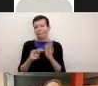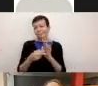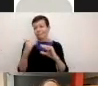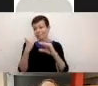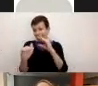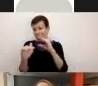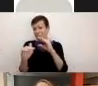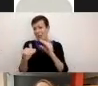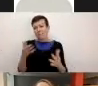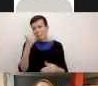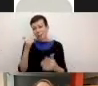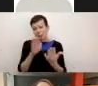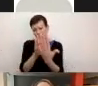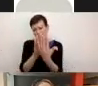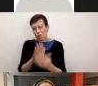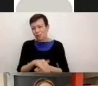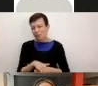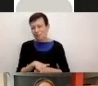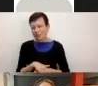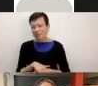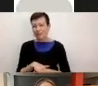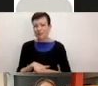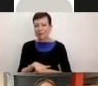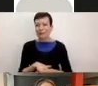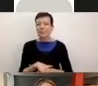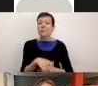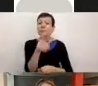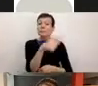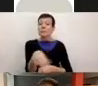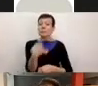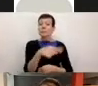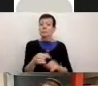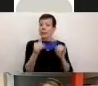So starting with our programs for individual artists and artists collectives.